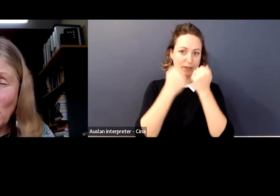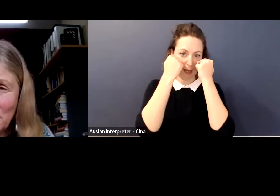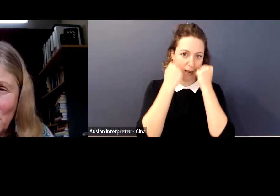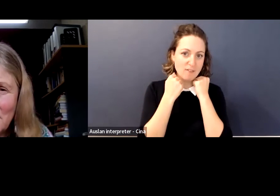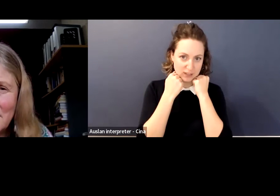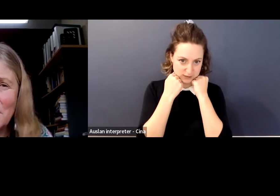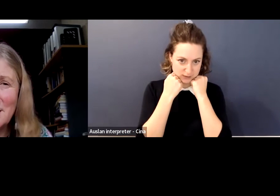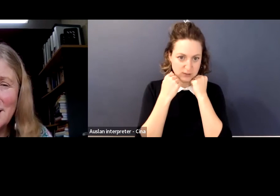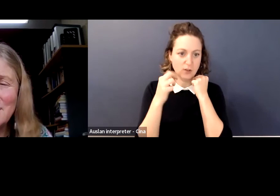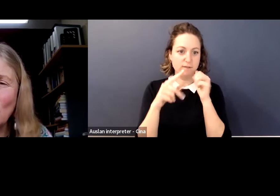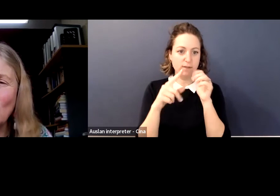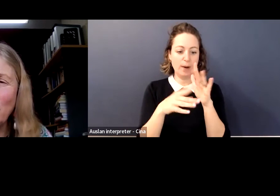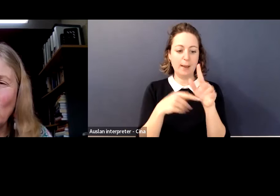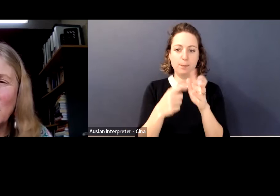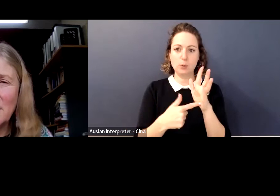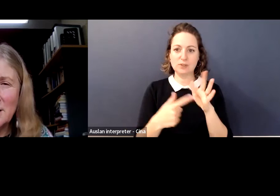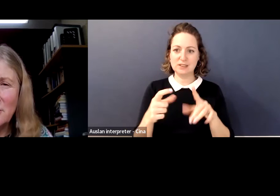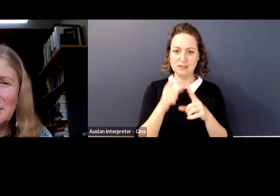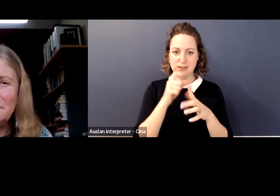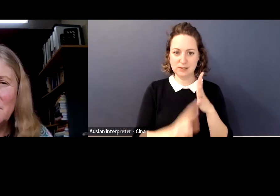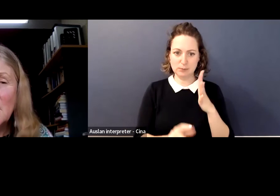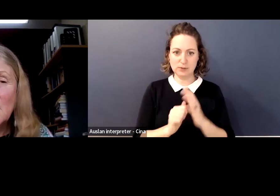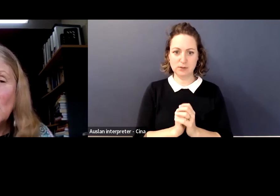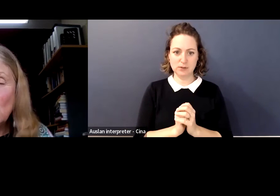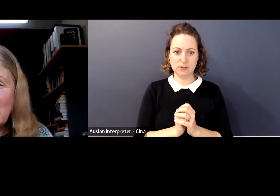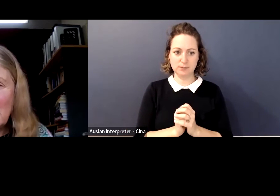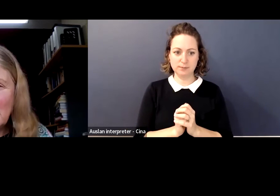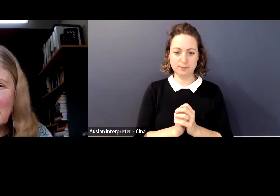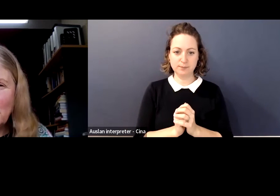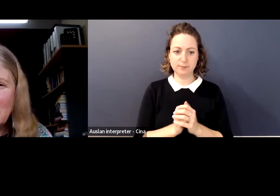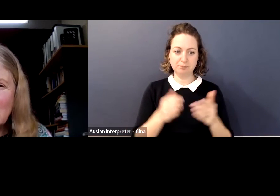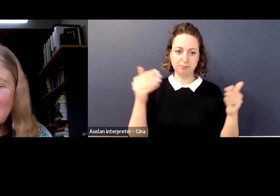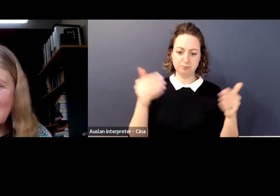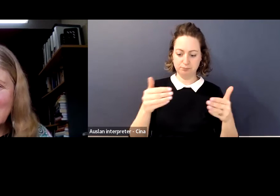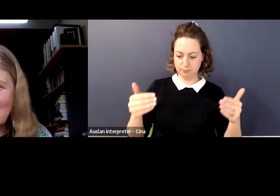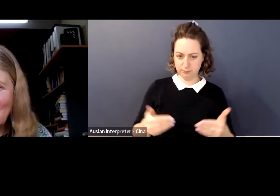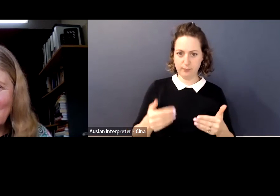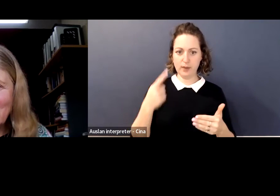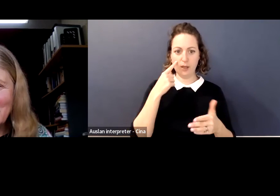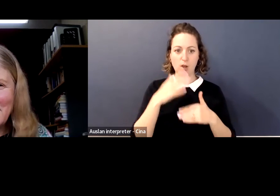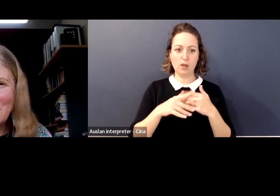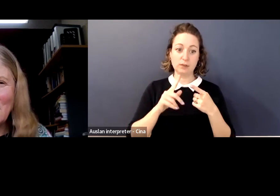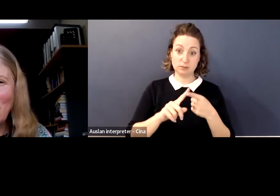for imputed disability against all four criteria, looking at the persistence and enduring nature